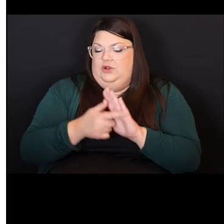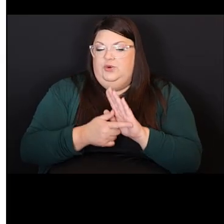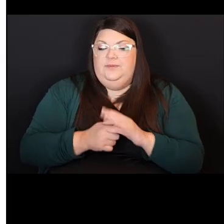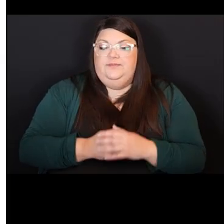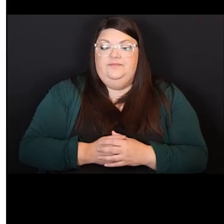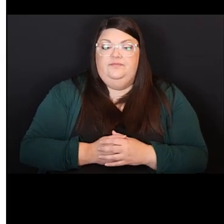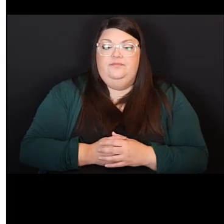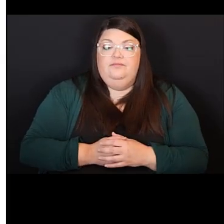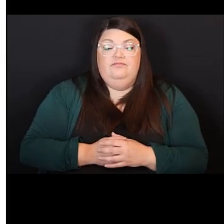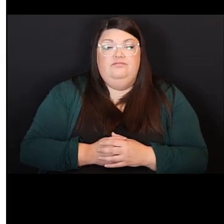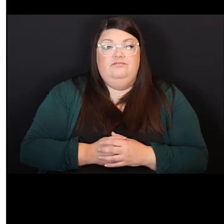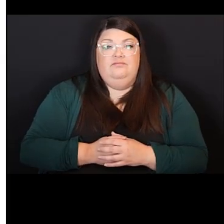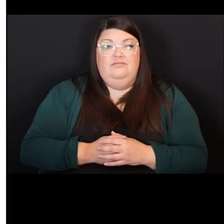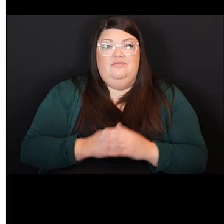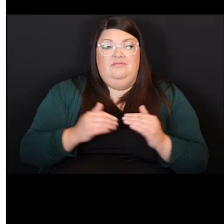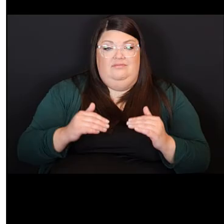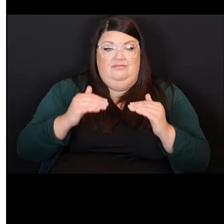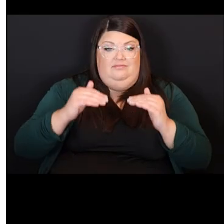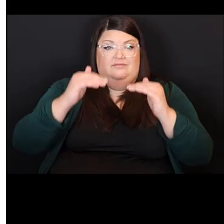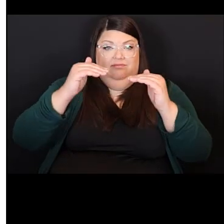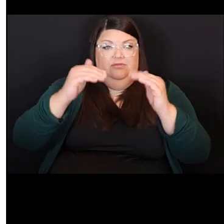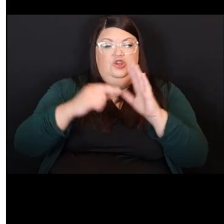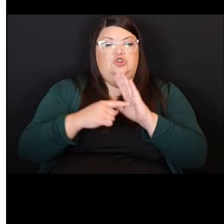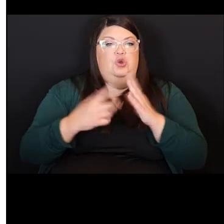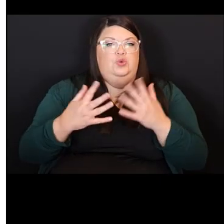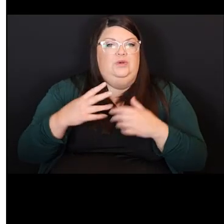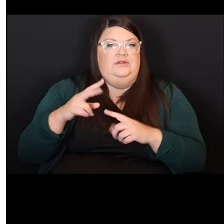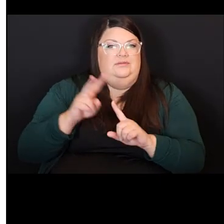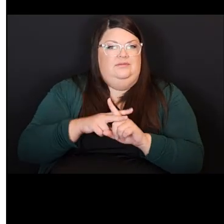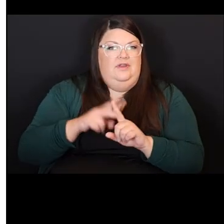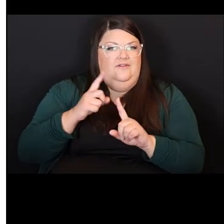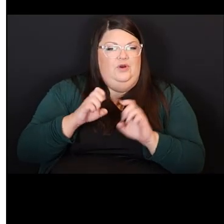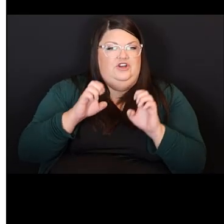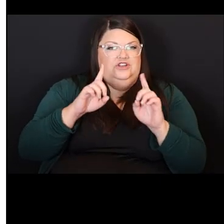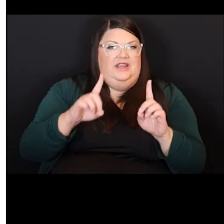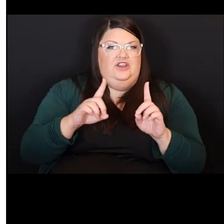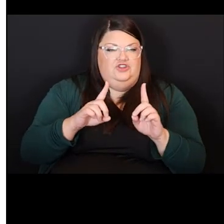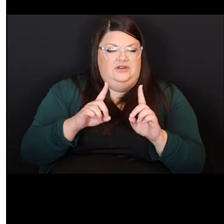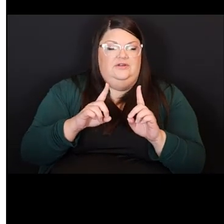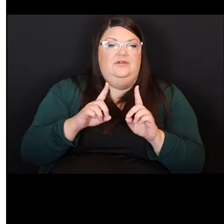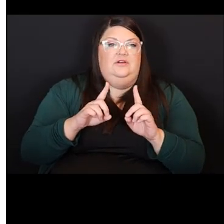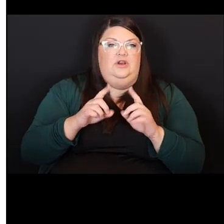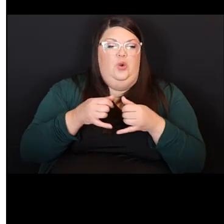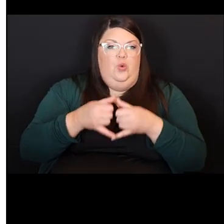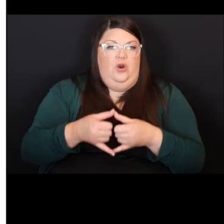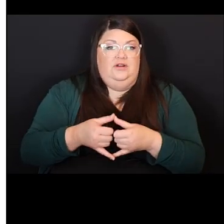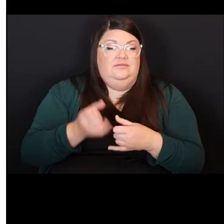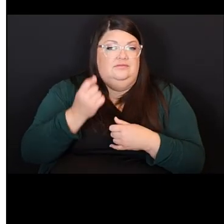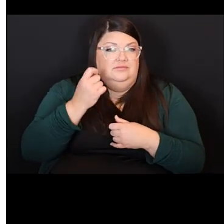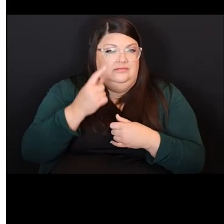The hierarchy shows the applicable rate types for Education awards. Please note that indirect